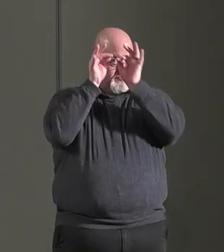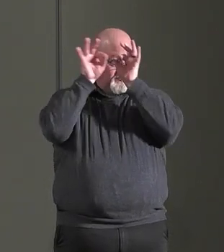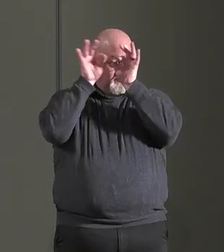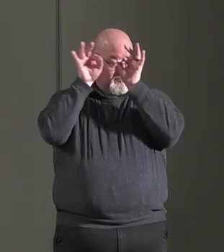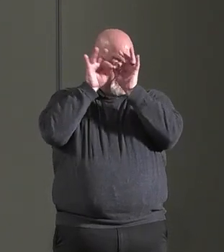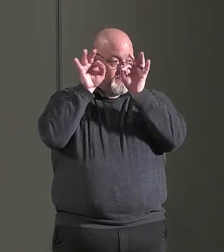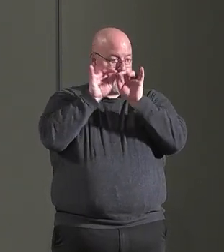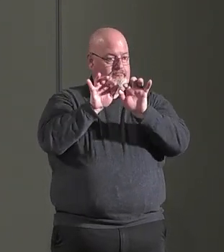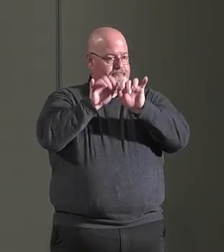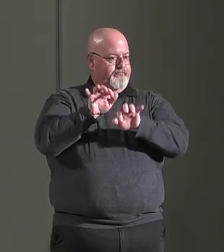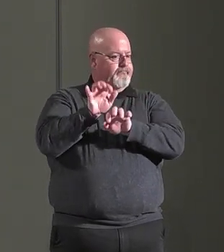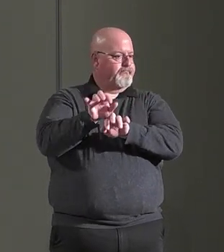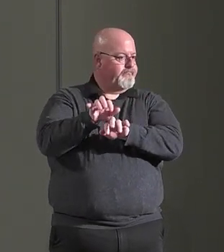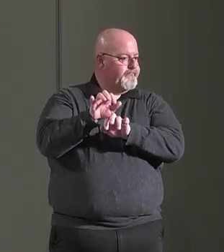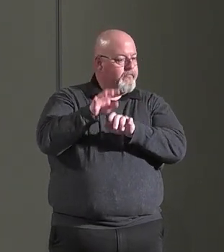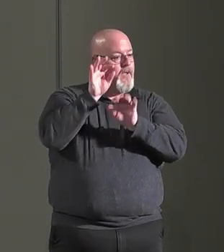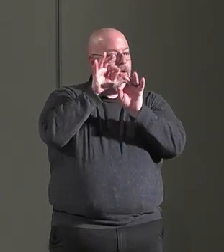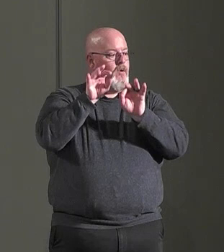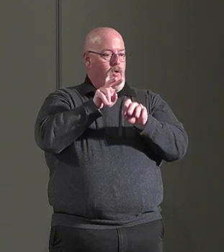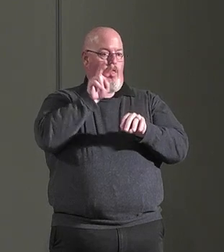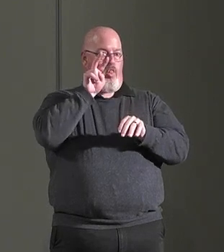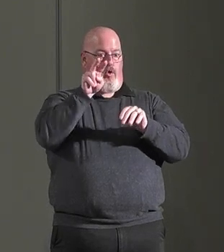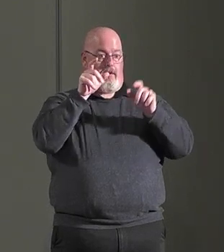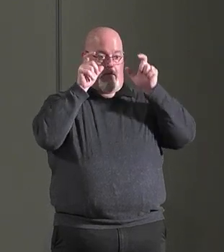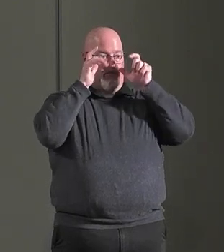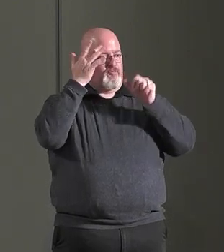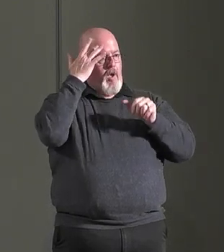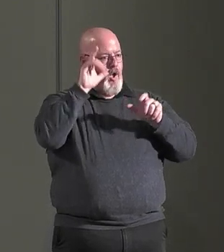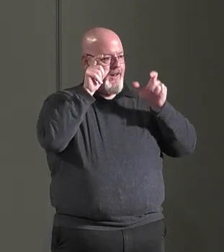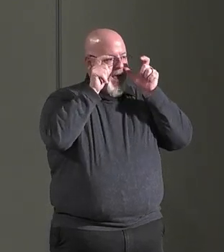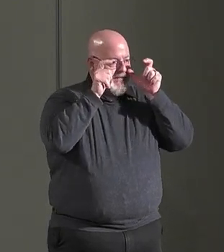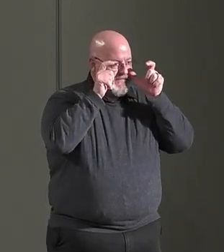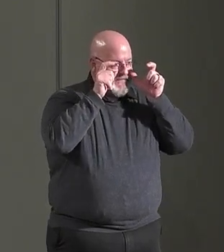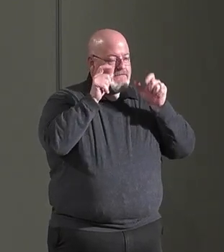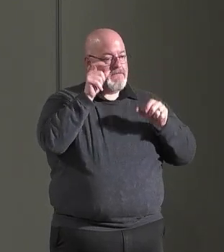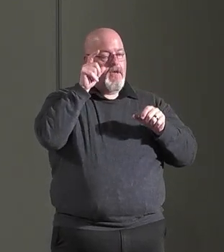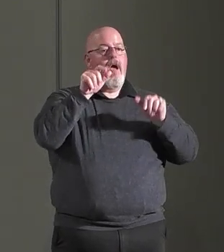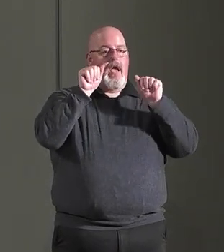out the captions, as they look through the smart glasses. So they can actually look at